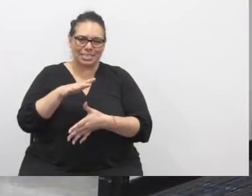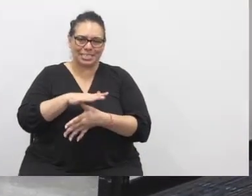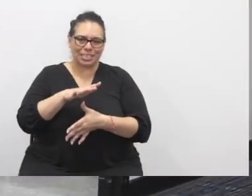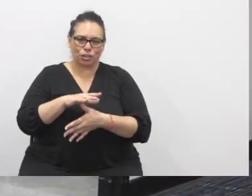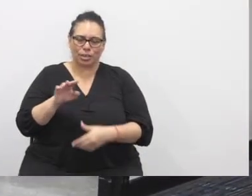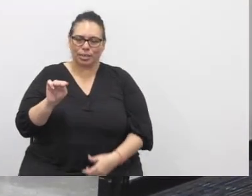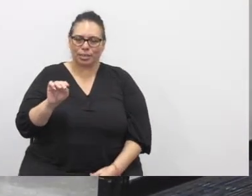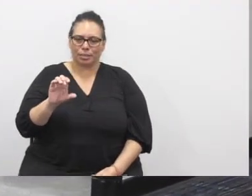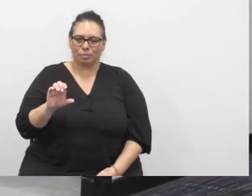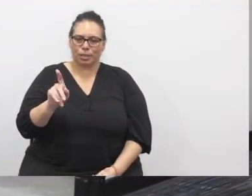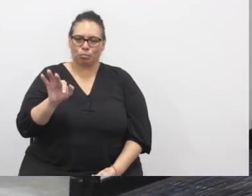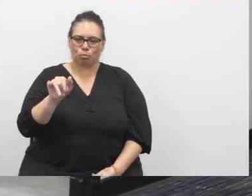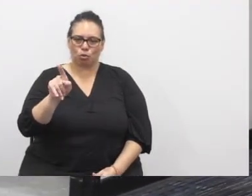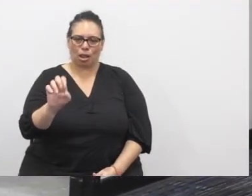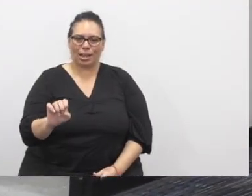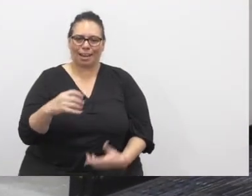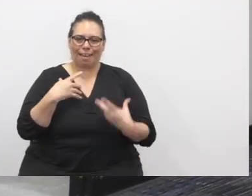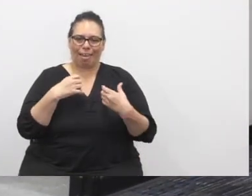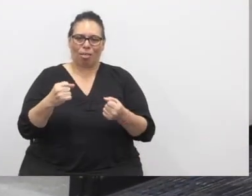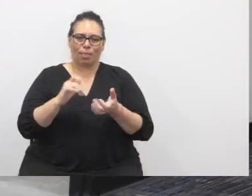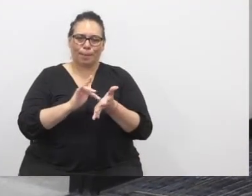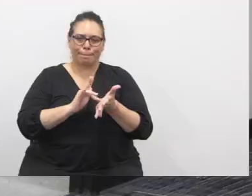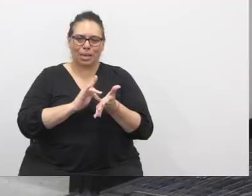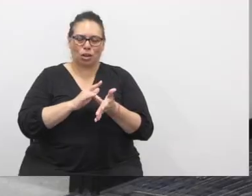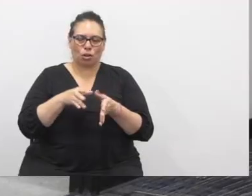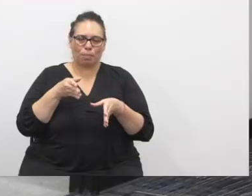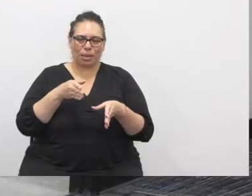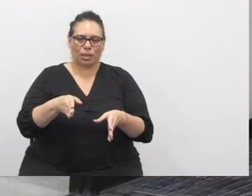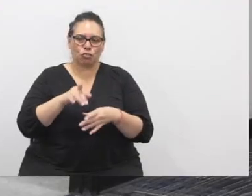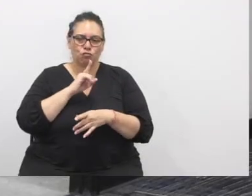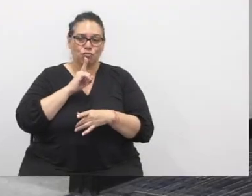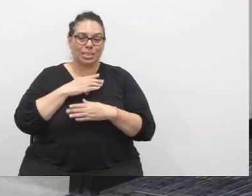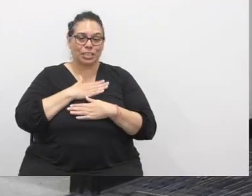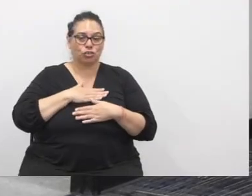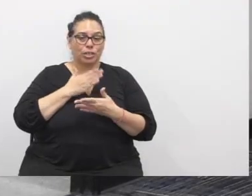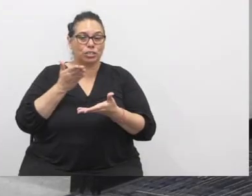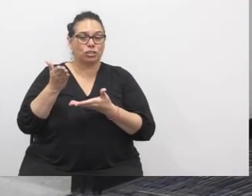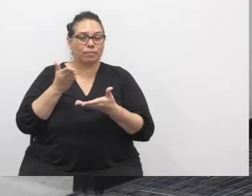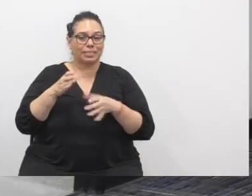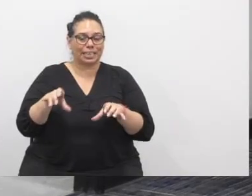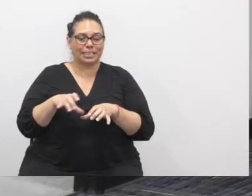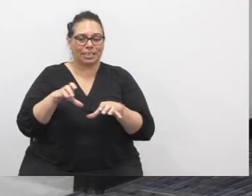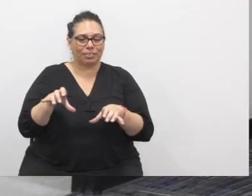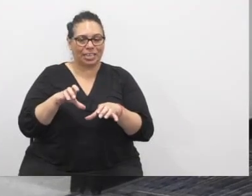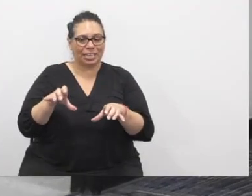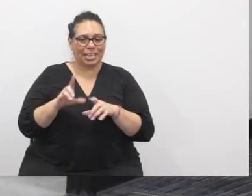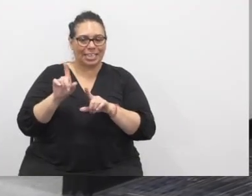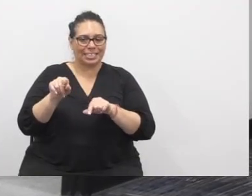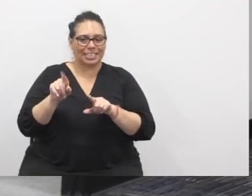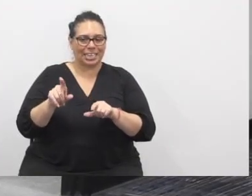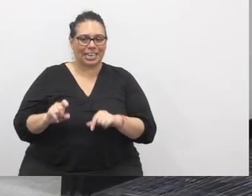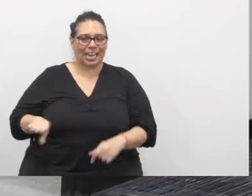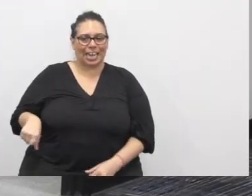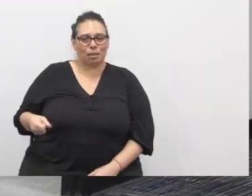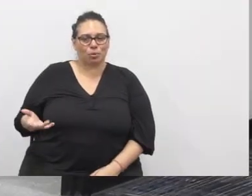in the health and medical pathway. One thing I particularly enjoy doing as a service activity is attending the Cambodia Town Film Festival